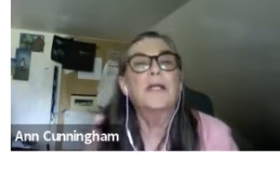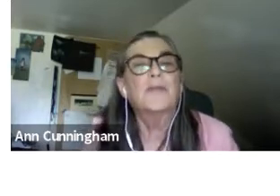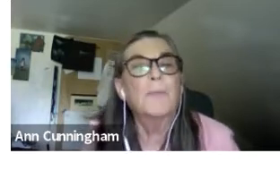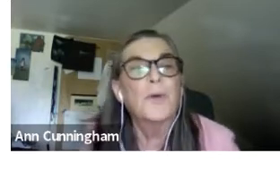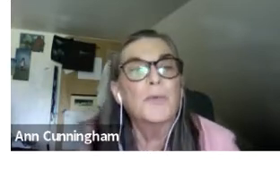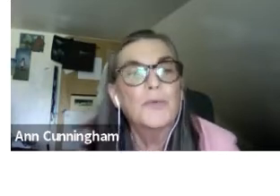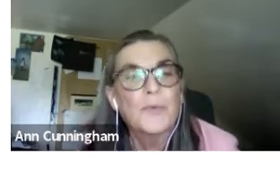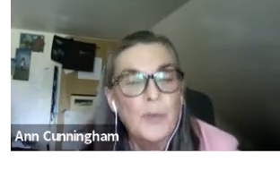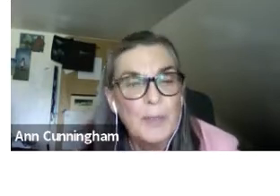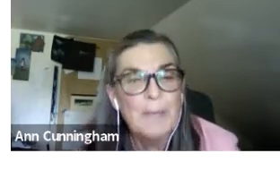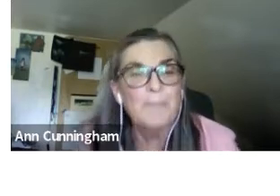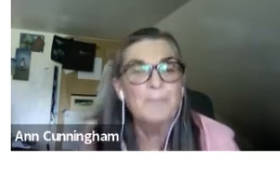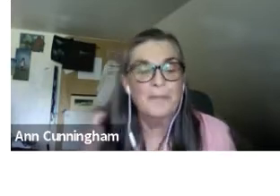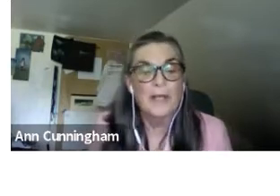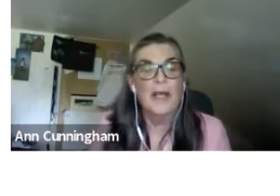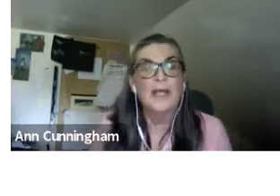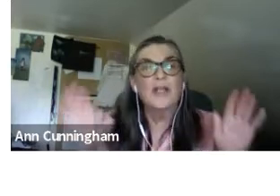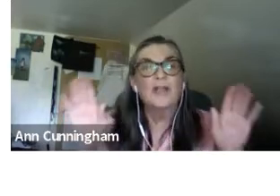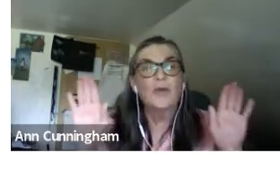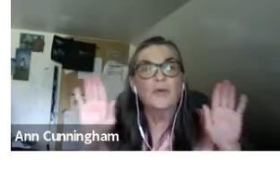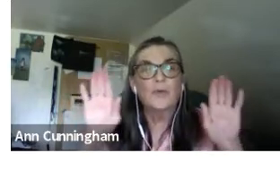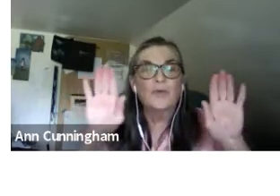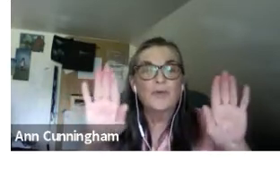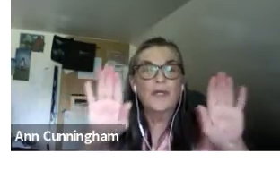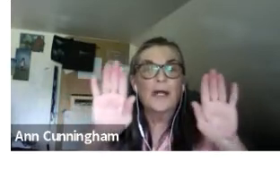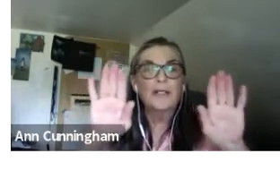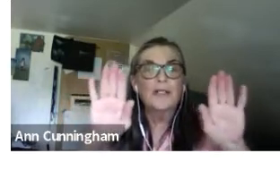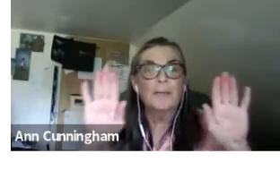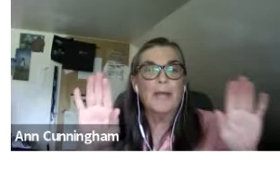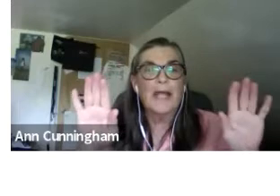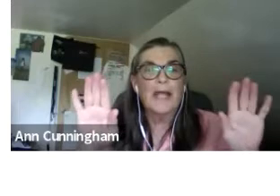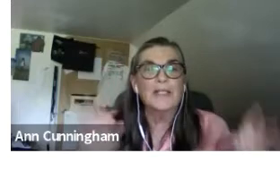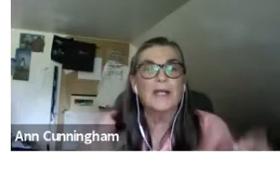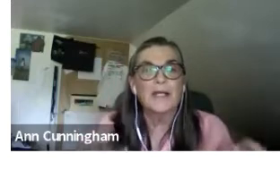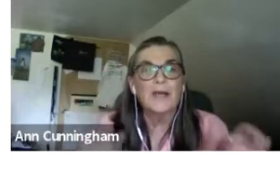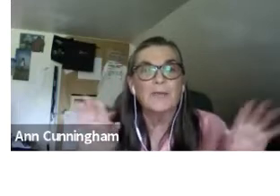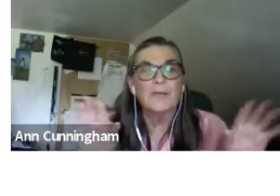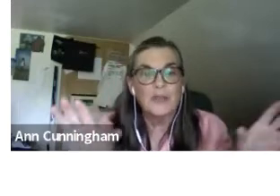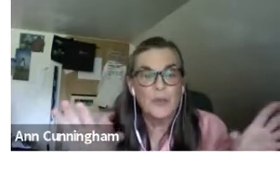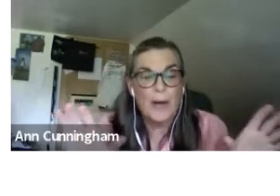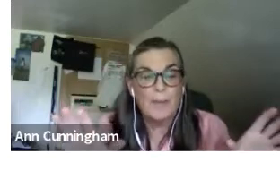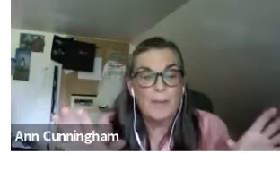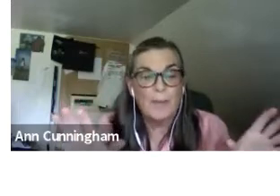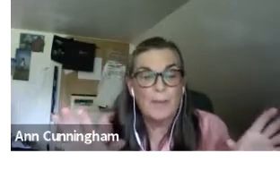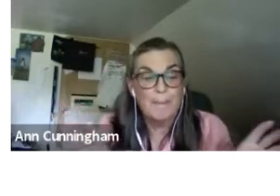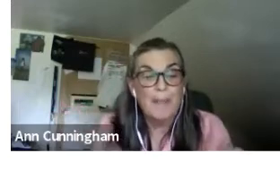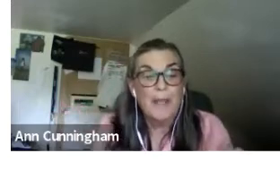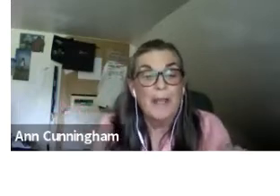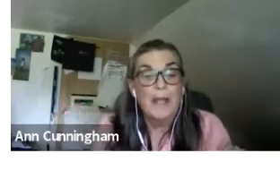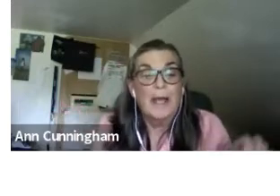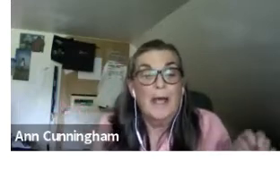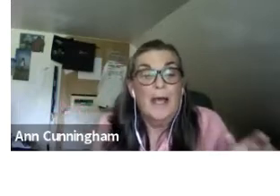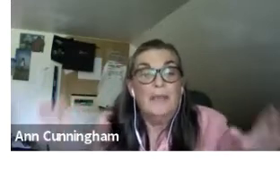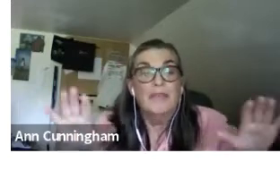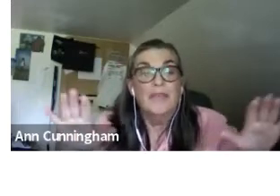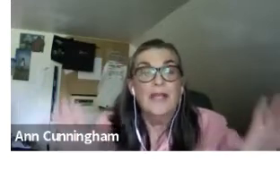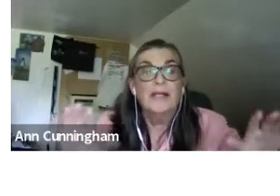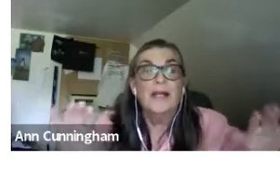bones for me. Those would fit onto the backside of each rabbit. Then I